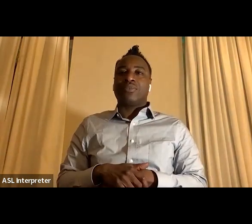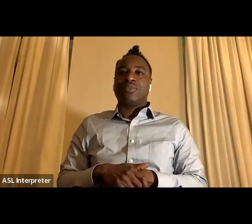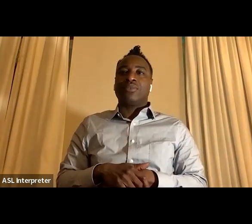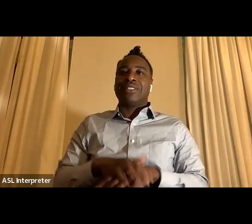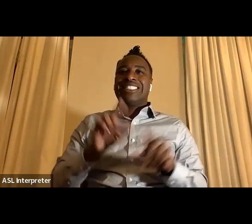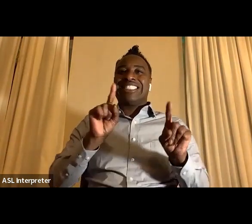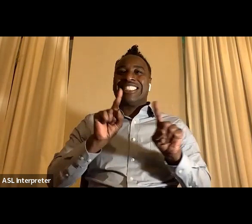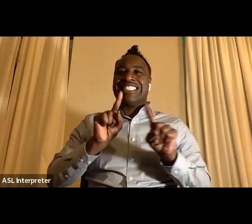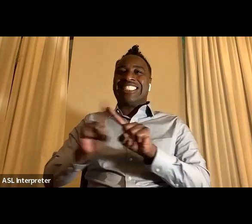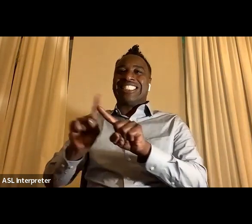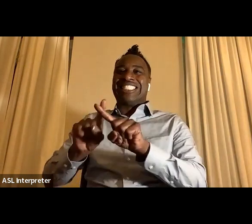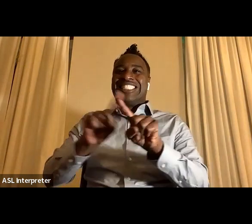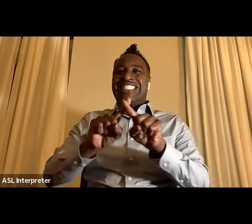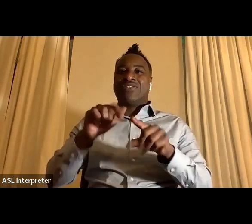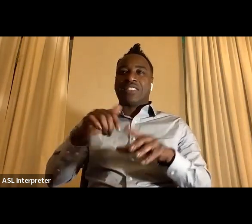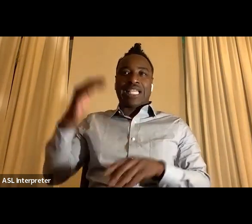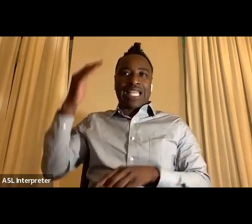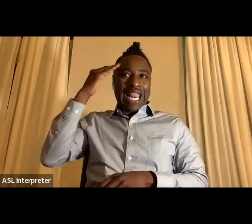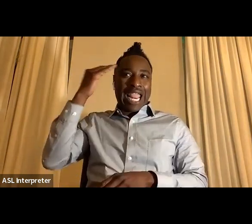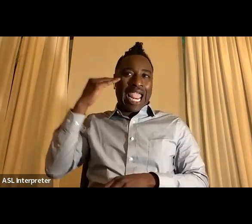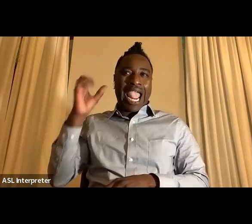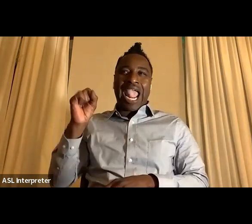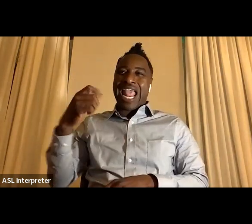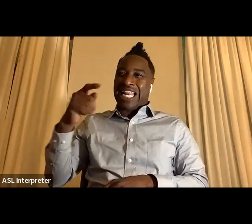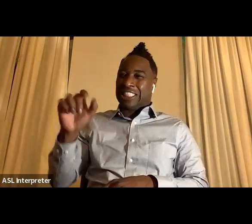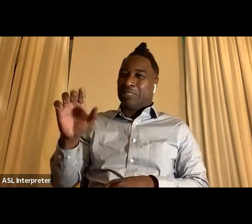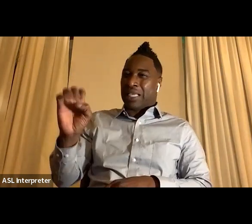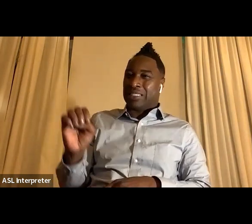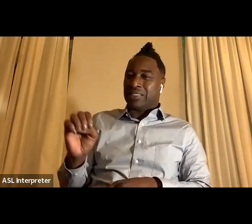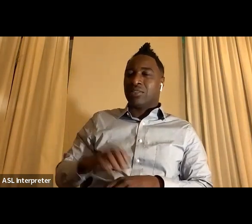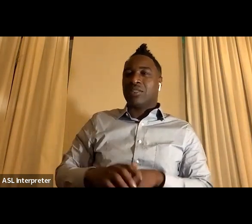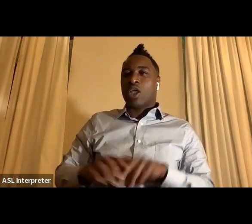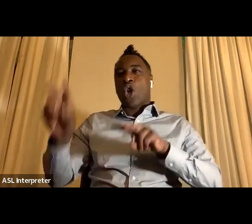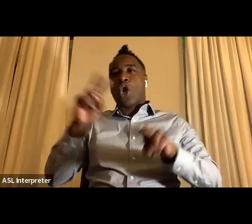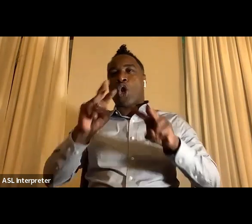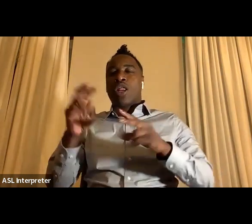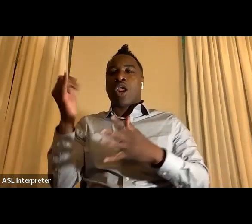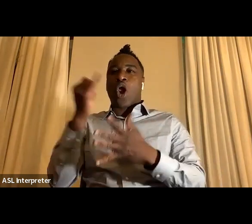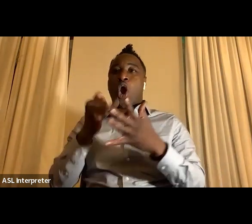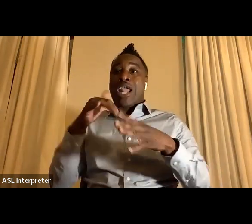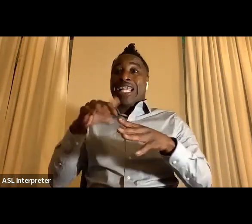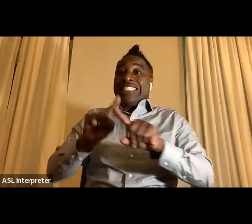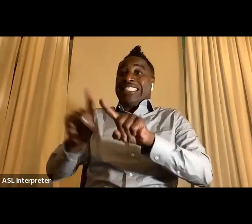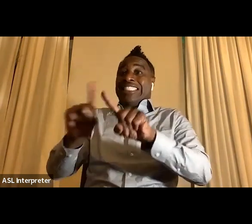and kind of the difficulty sometimes with looking at our in different head spaces and the challenge of approaching it.